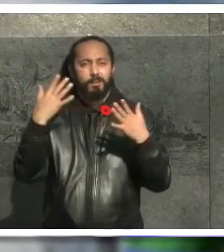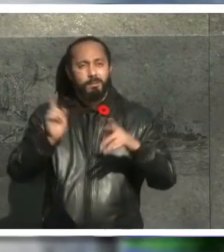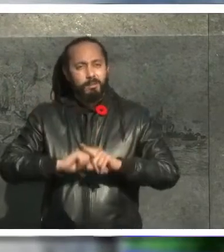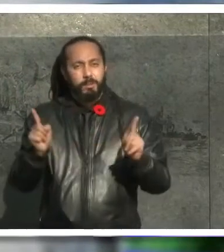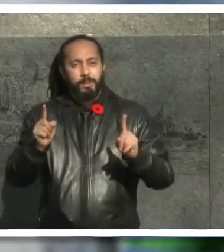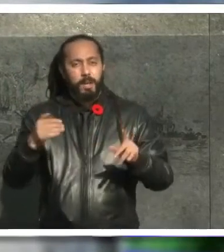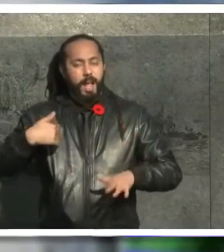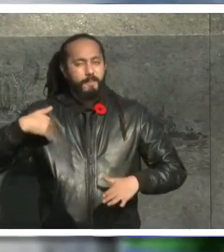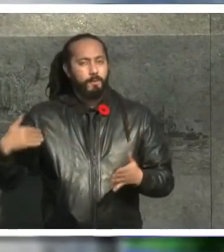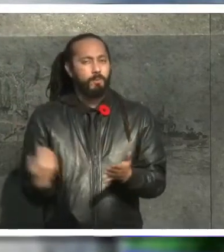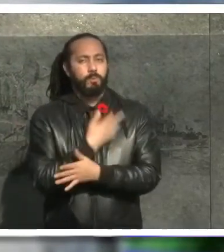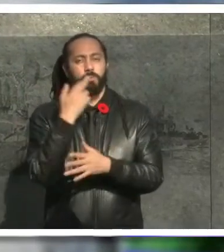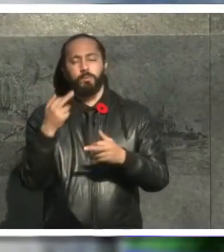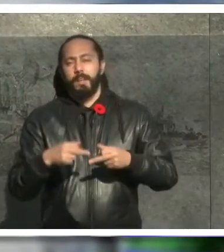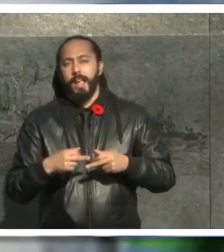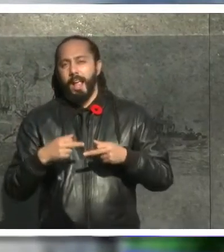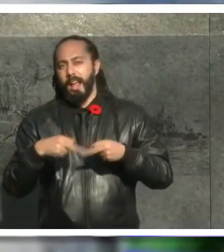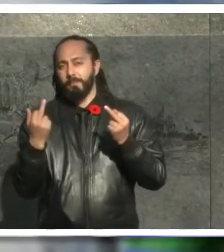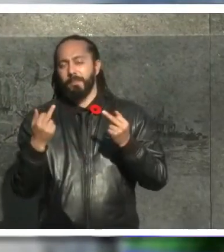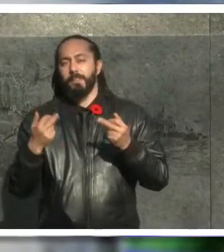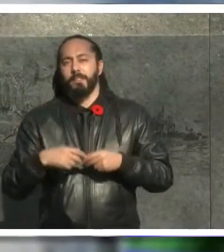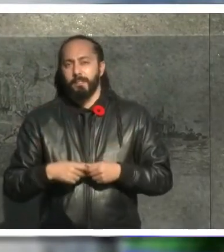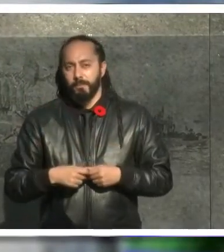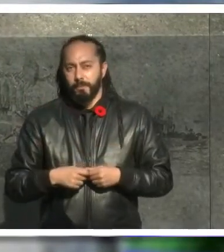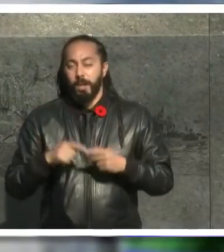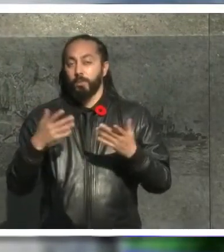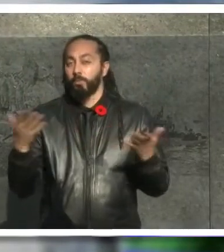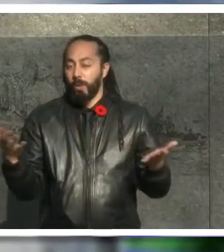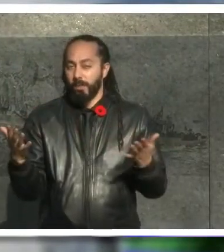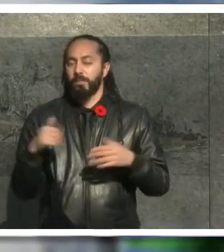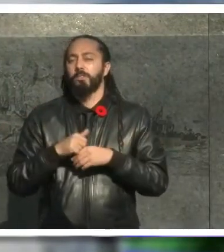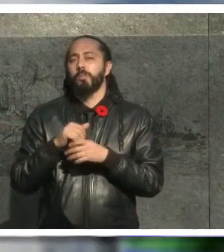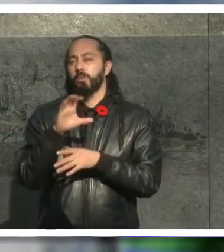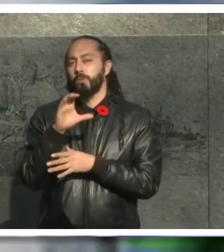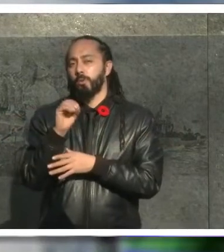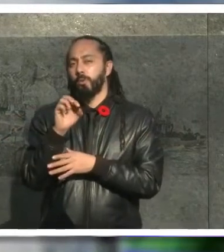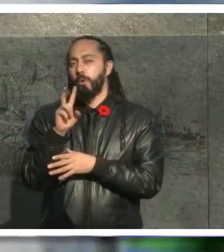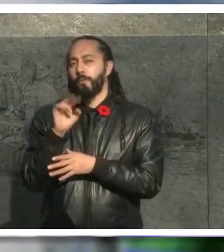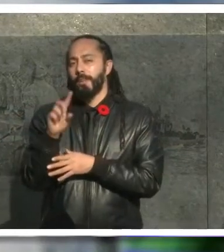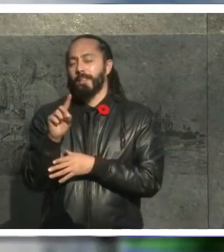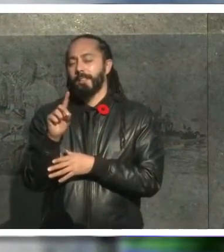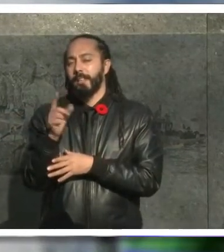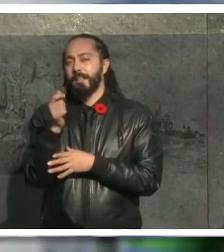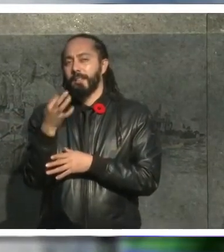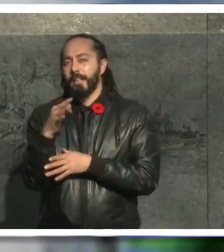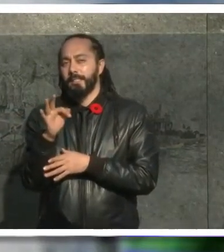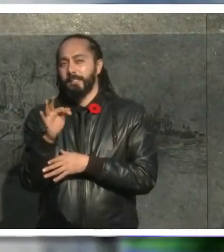and me in COVID-19 and we must take care because her health and safety is paramount.